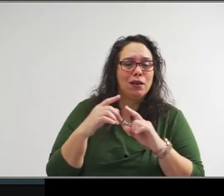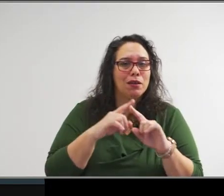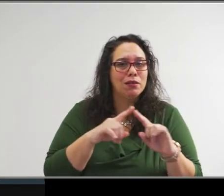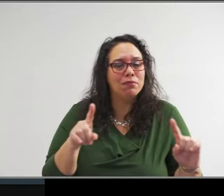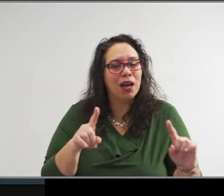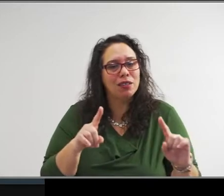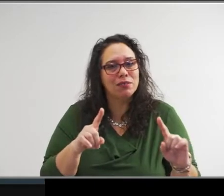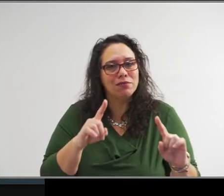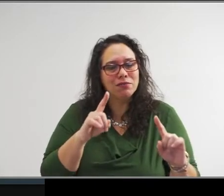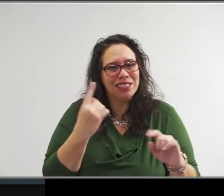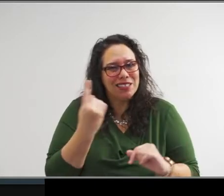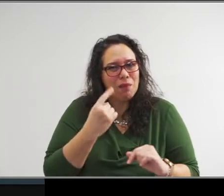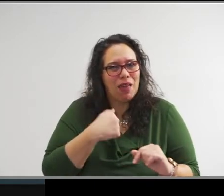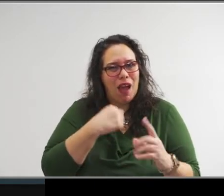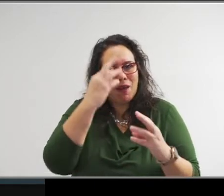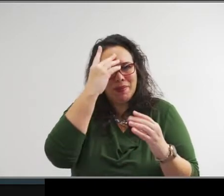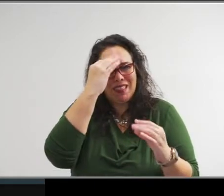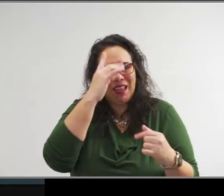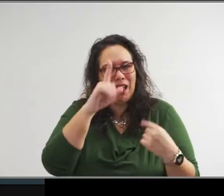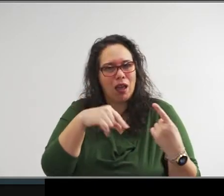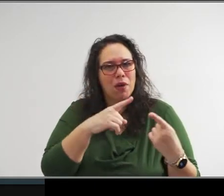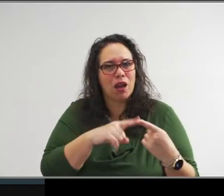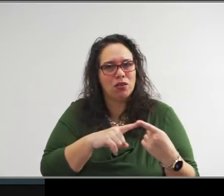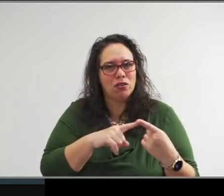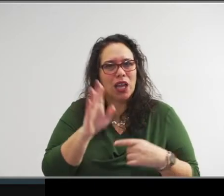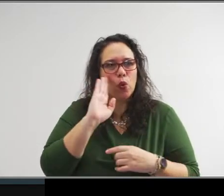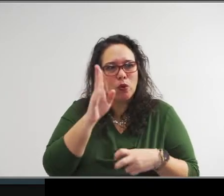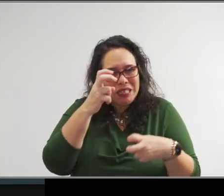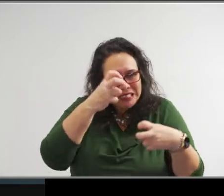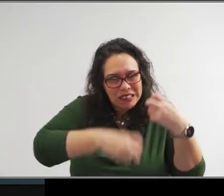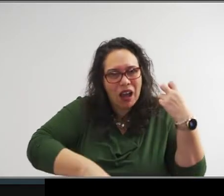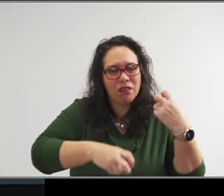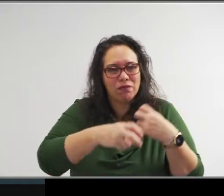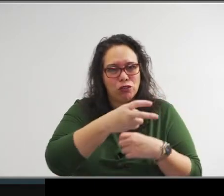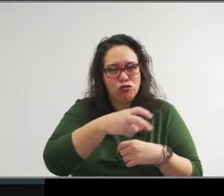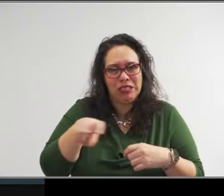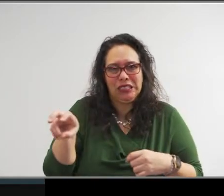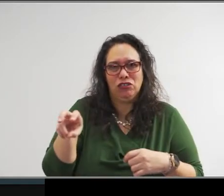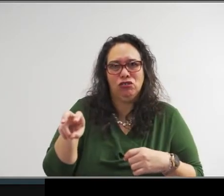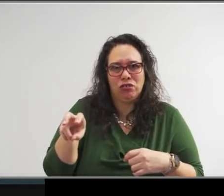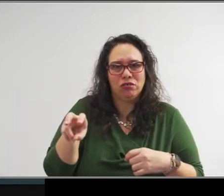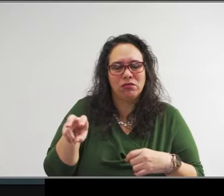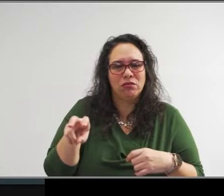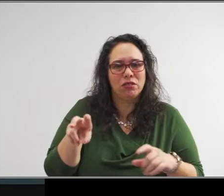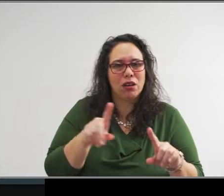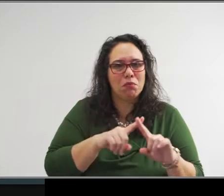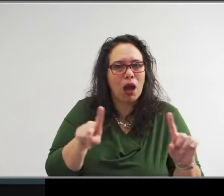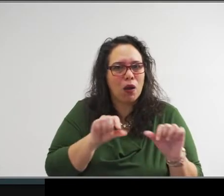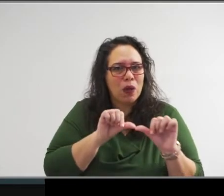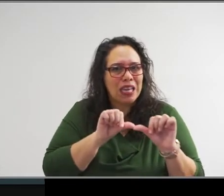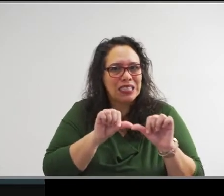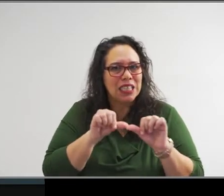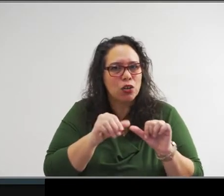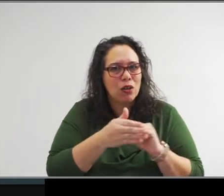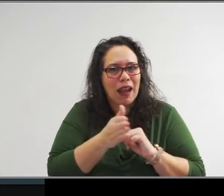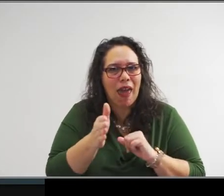So, yes, this is going to be a tough transition to say the least, but as we continue to navigate this space,